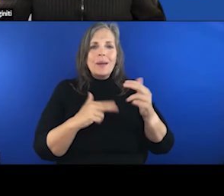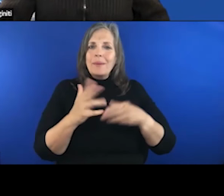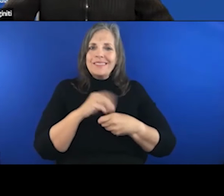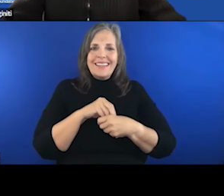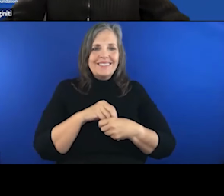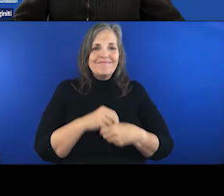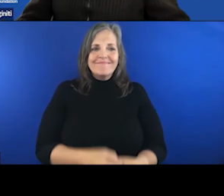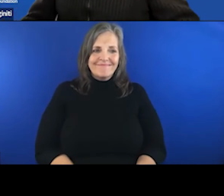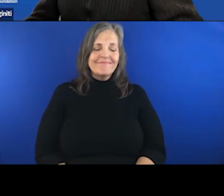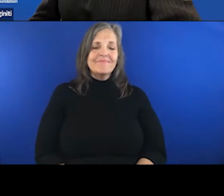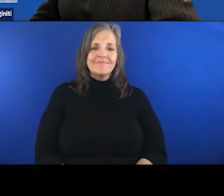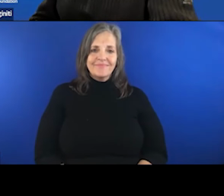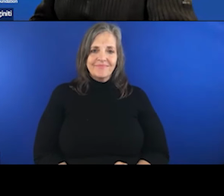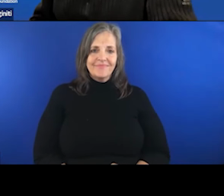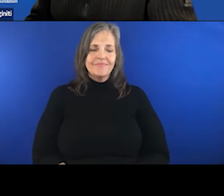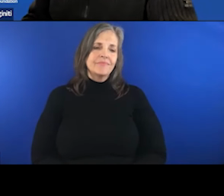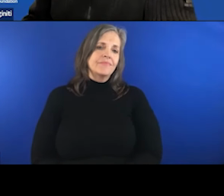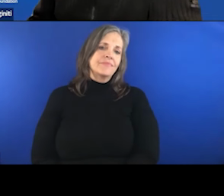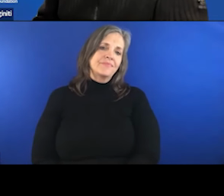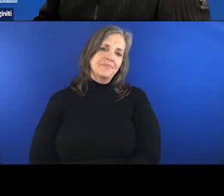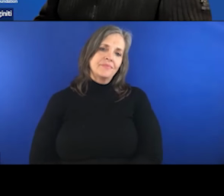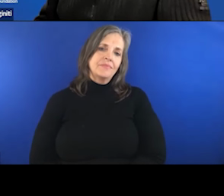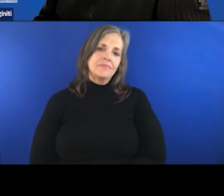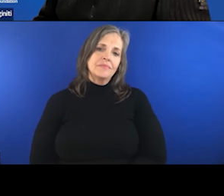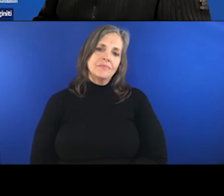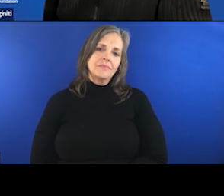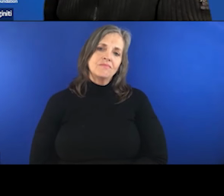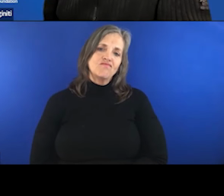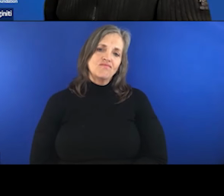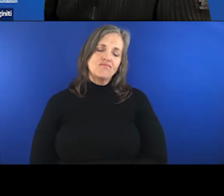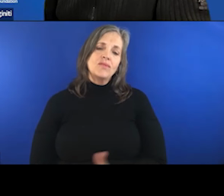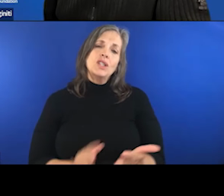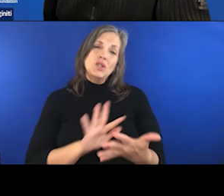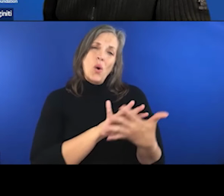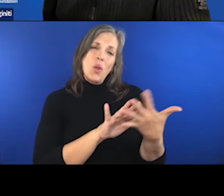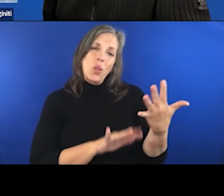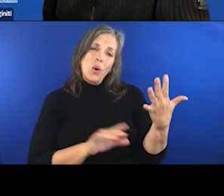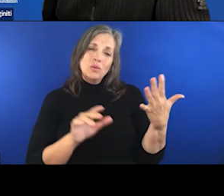so um those are some of the tools I would say use them i would say check them out